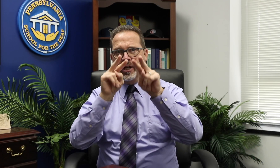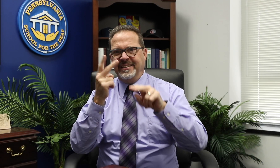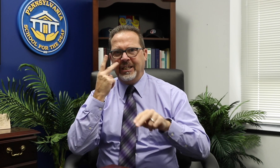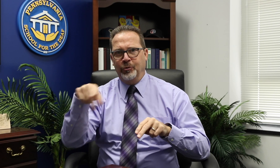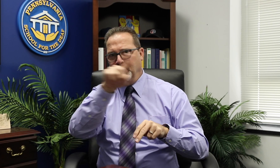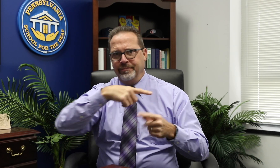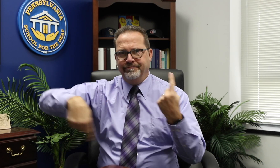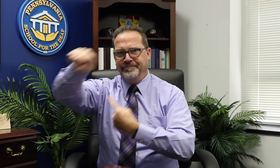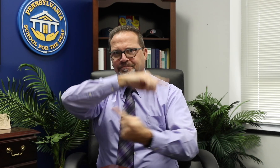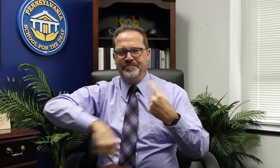I look forward to seeing you all around.